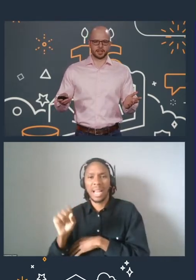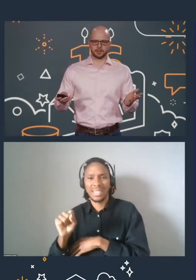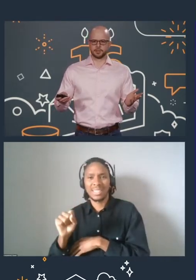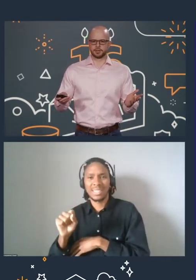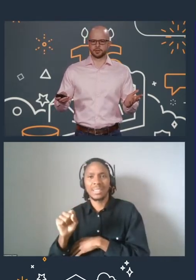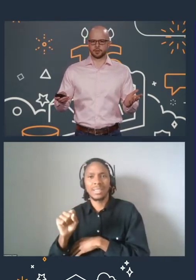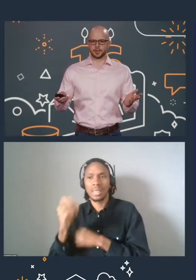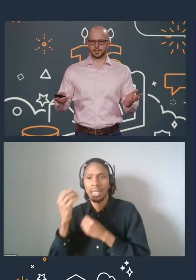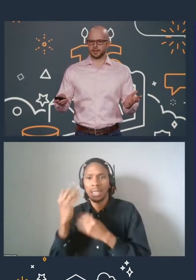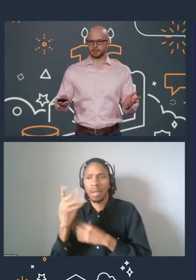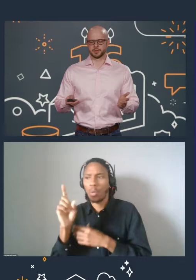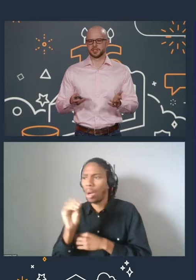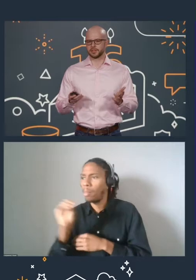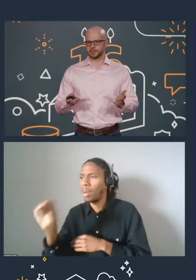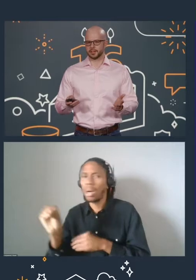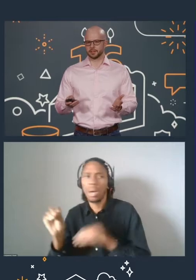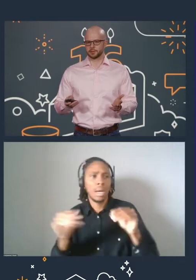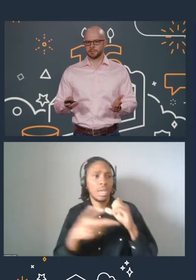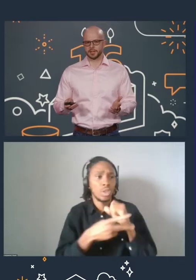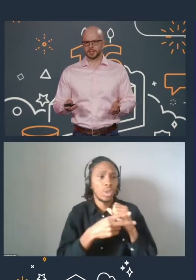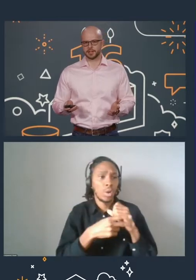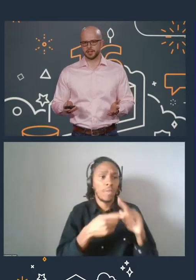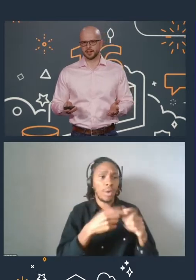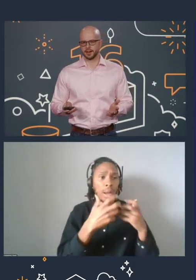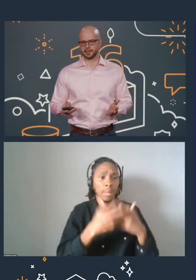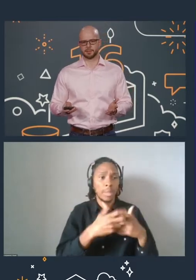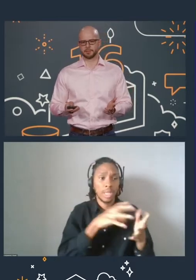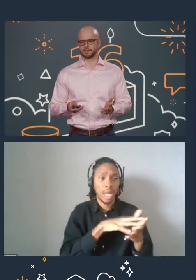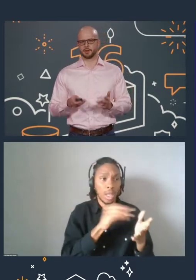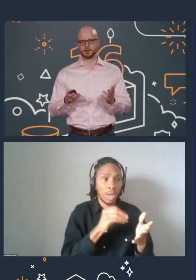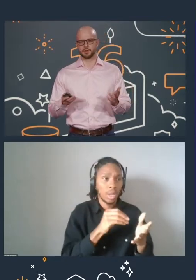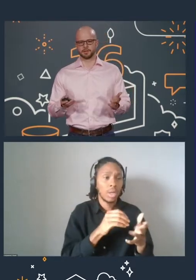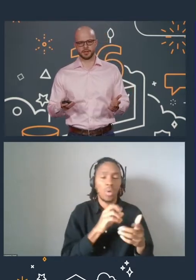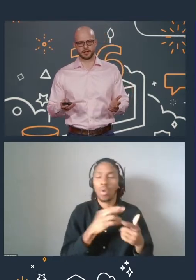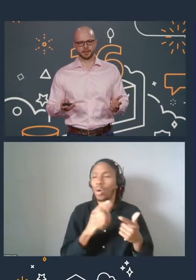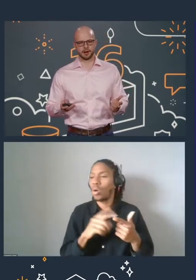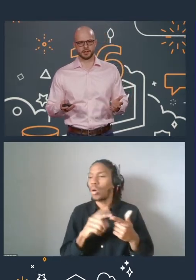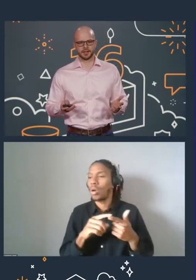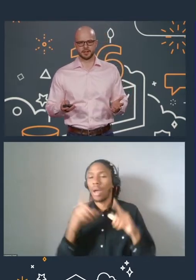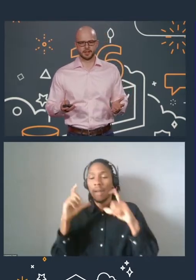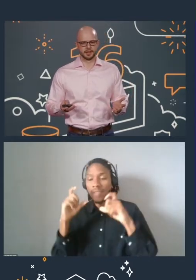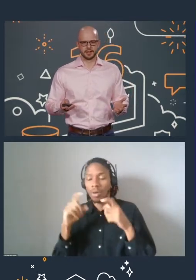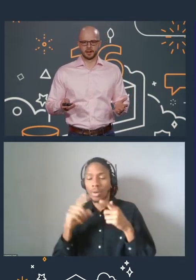They could be storing data for machine learning, as we mentioned. There might be photo and video content.